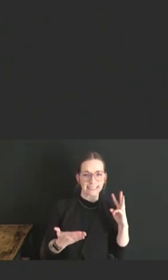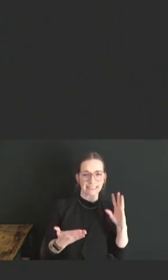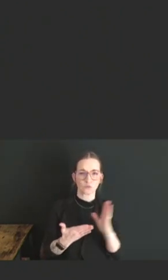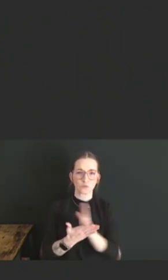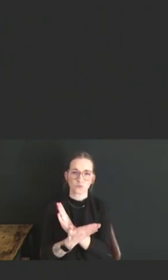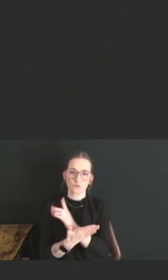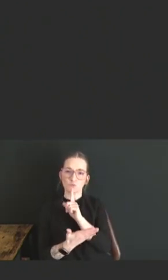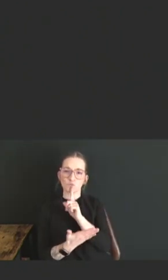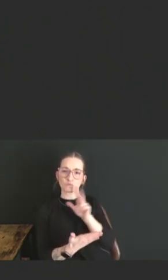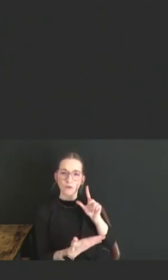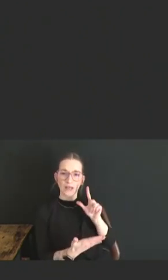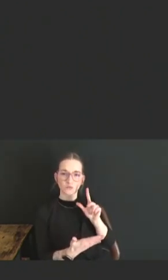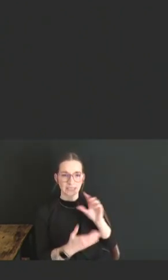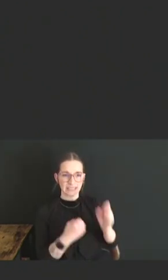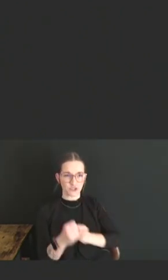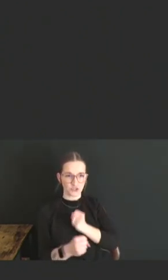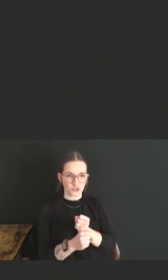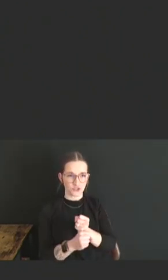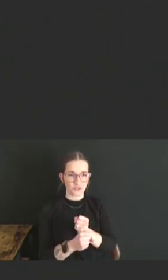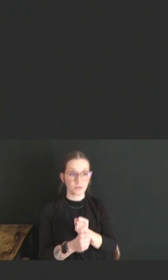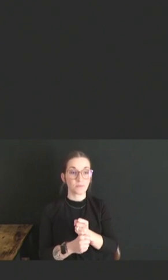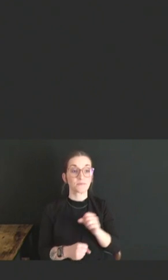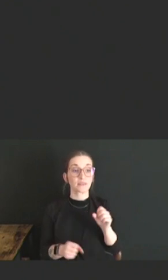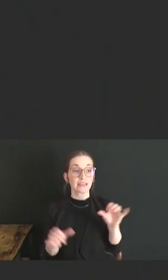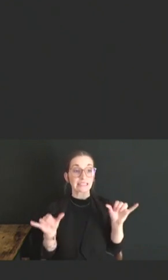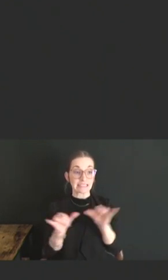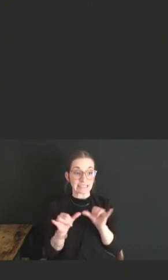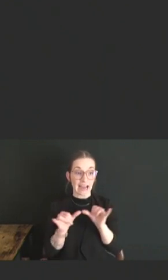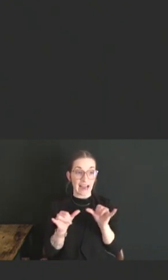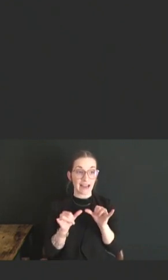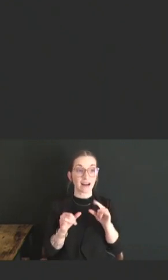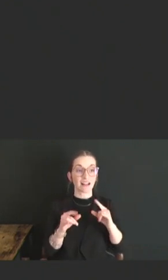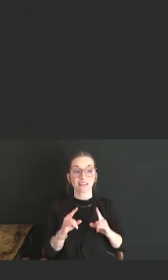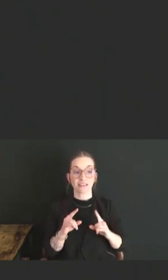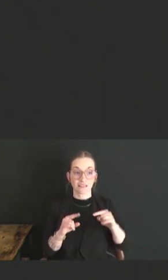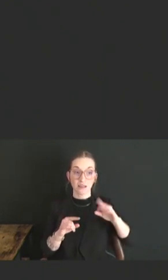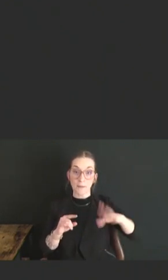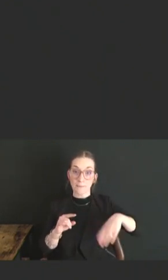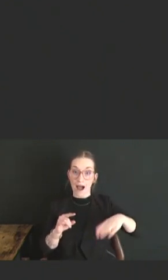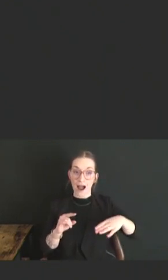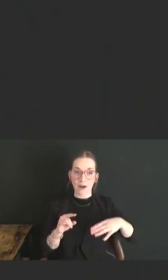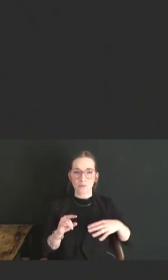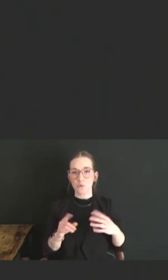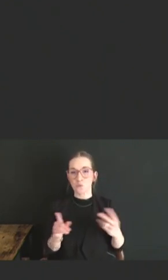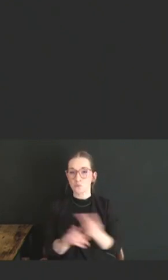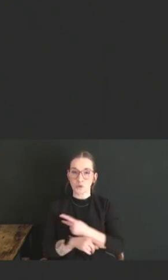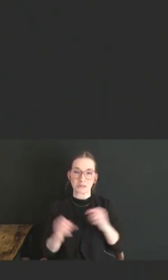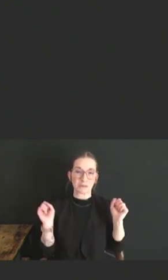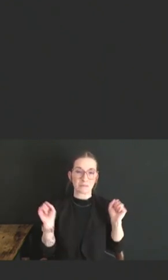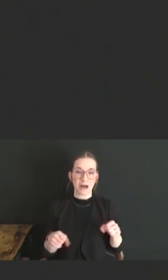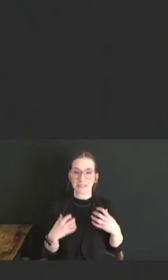which represents the worst possible health imaginable, to 100, which represents the best